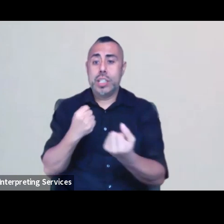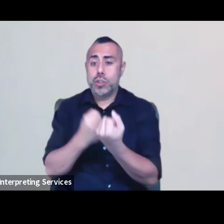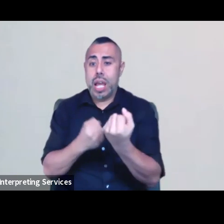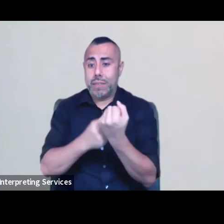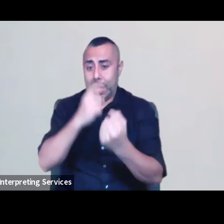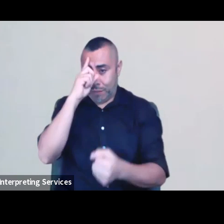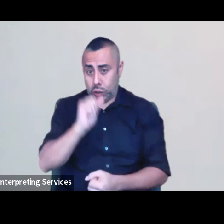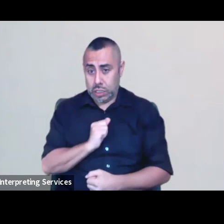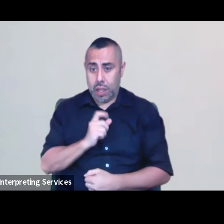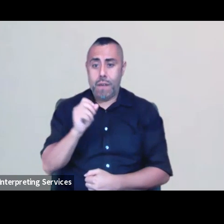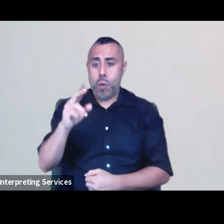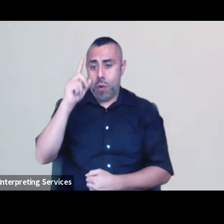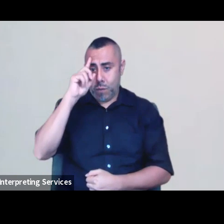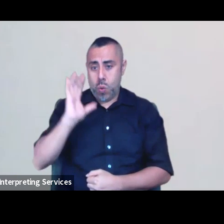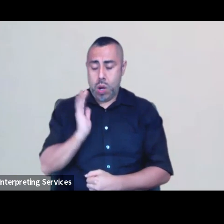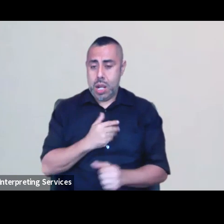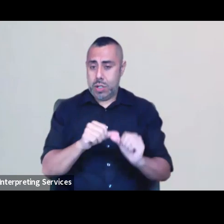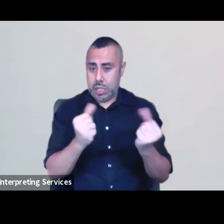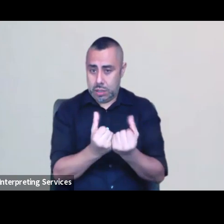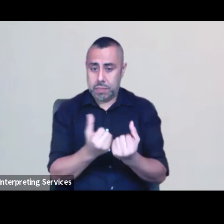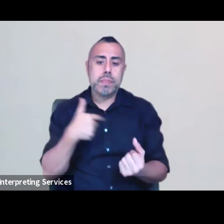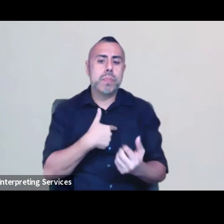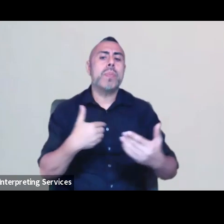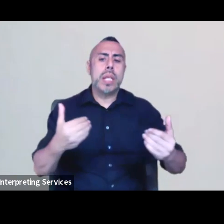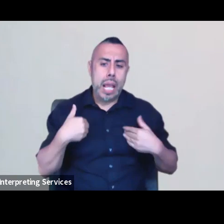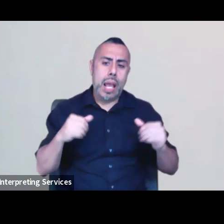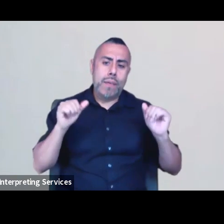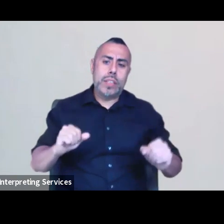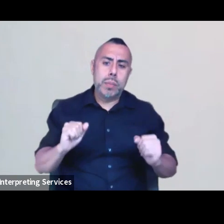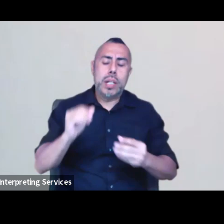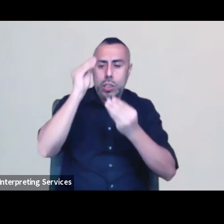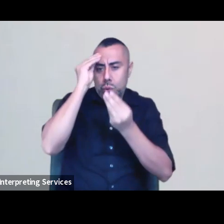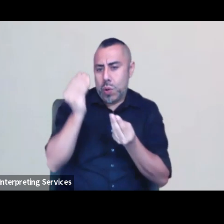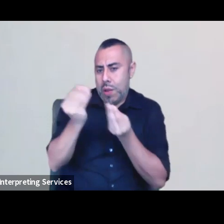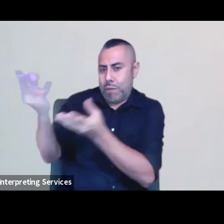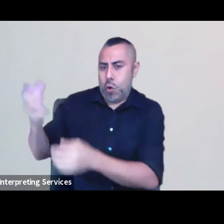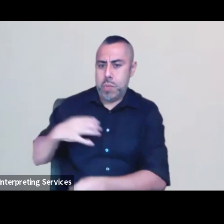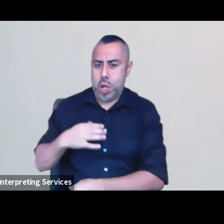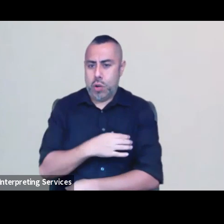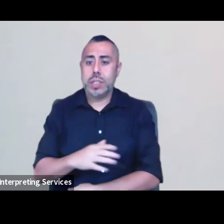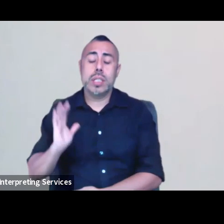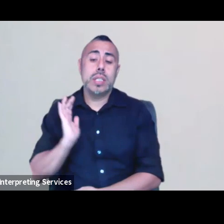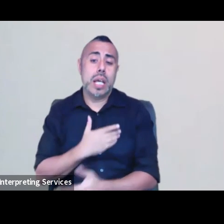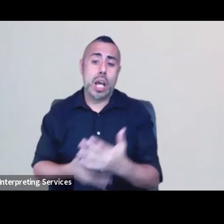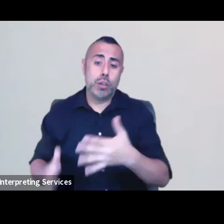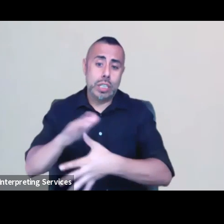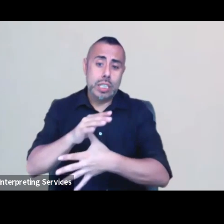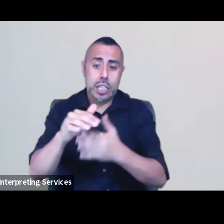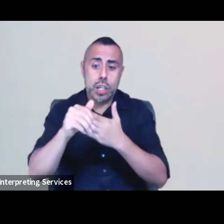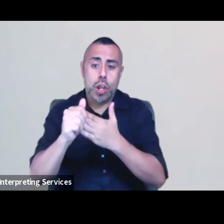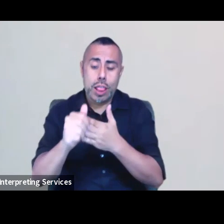we do have the ability to inform Congress. Our senior leadership is actively working to make sure